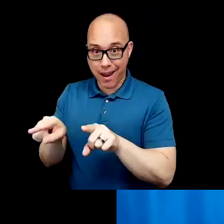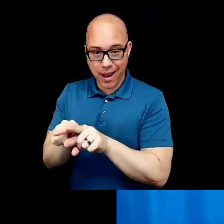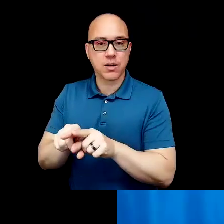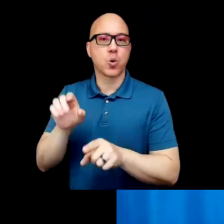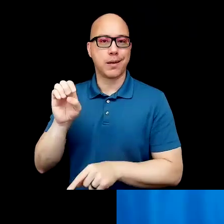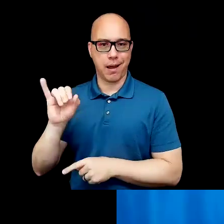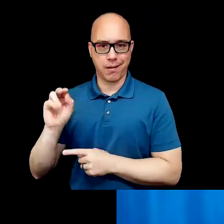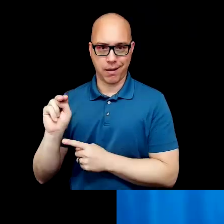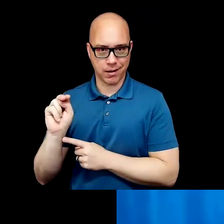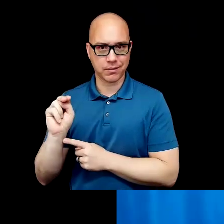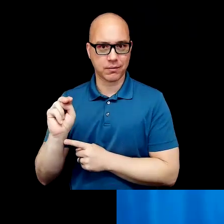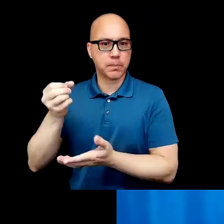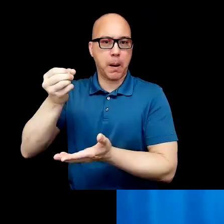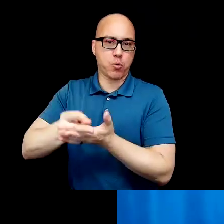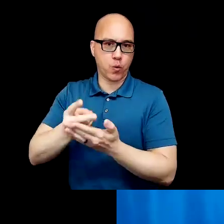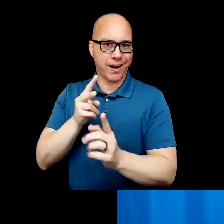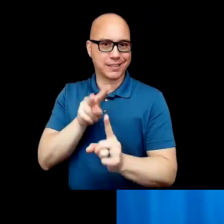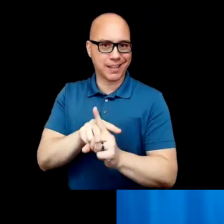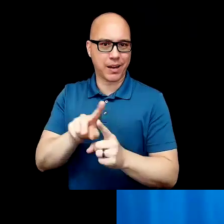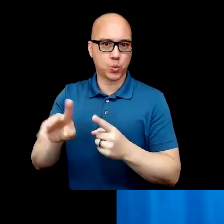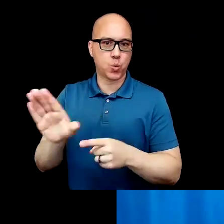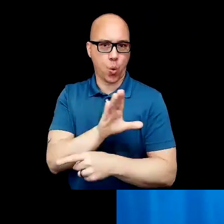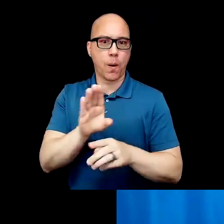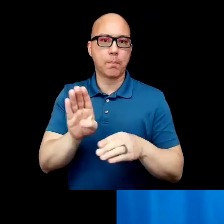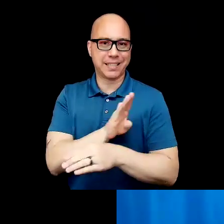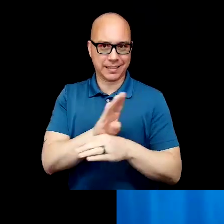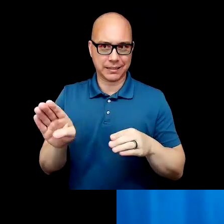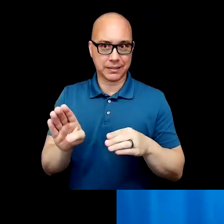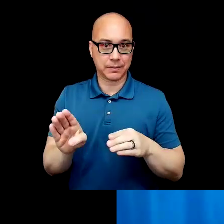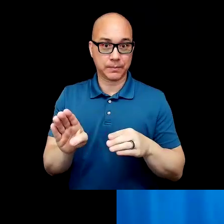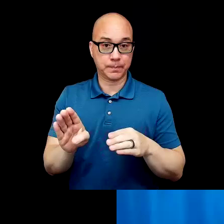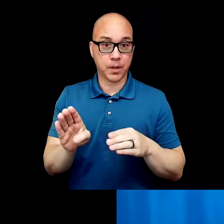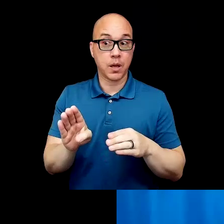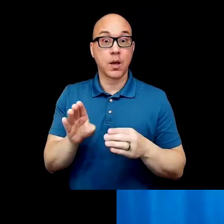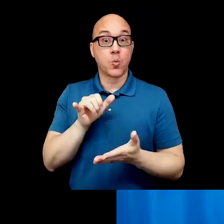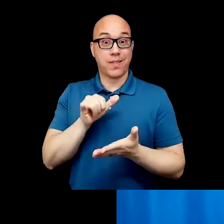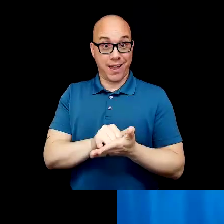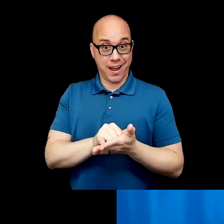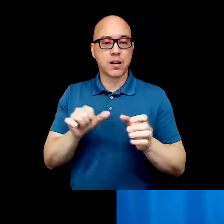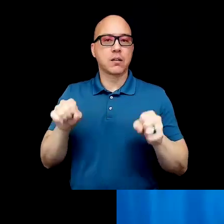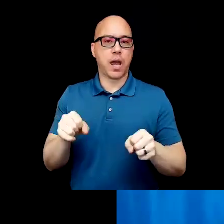Number that has been assigned to you. With this you can use your Employer